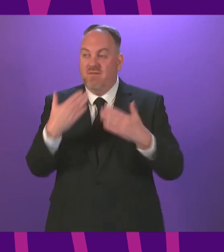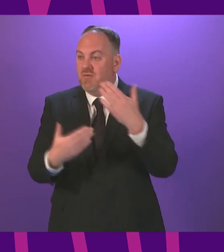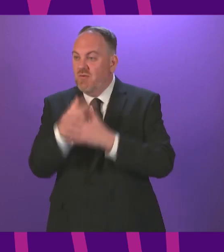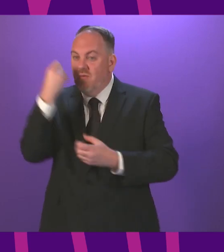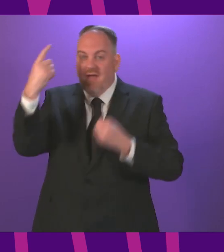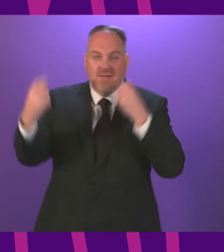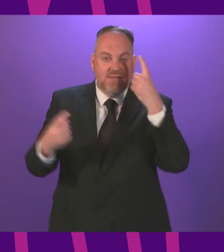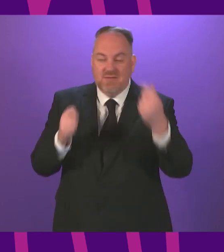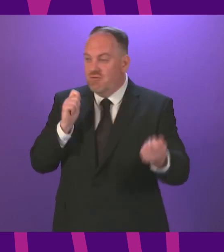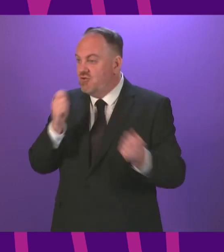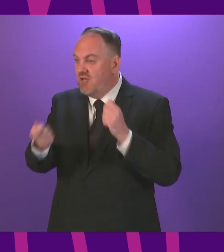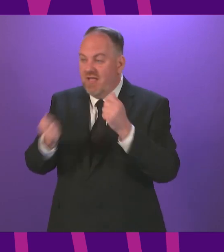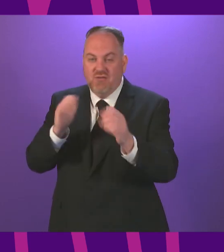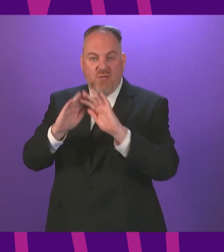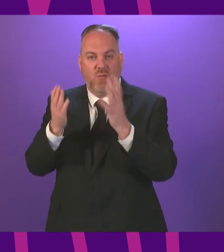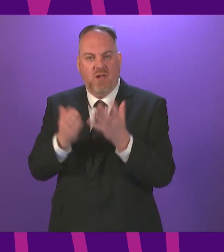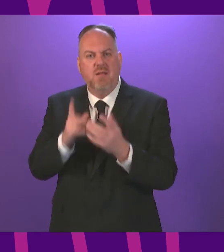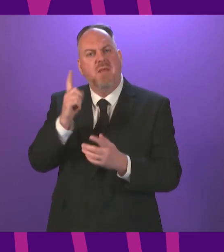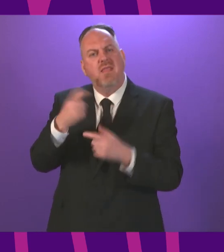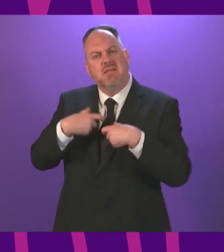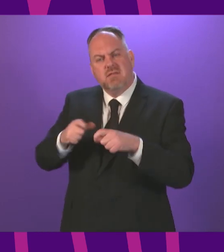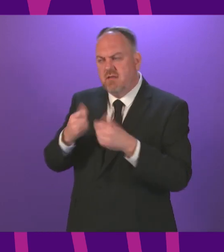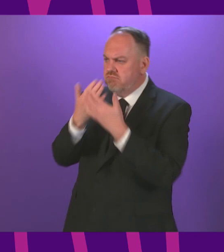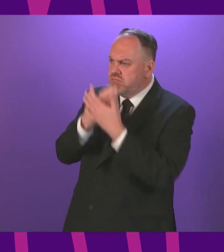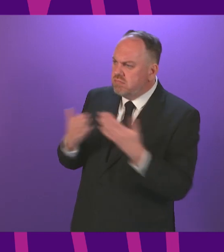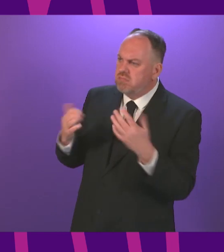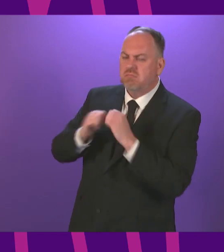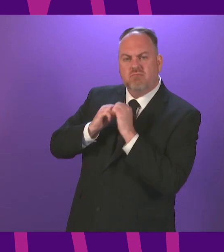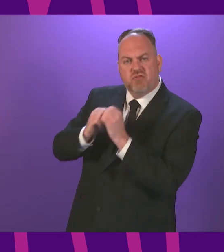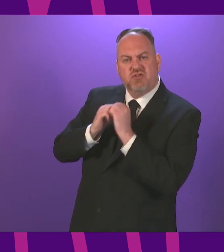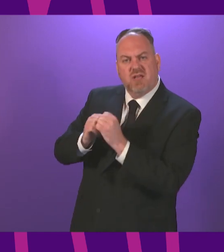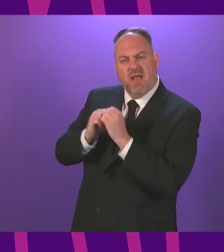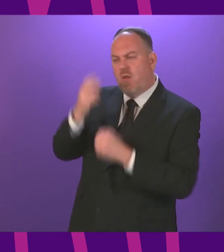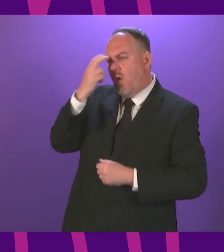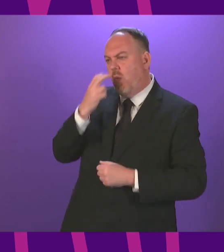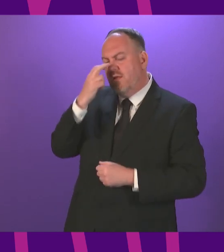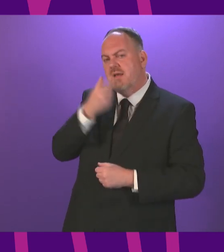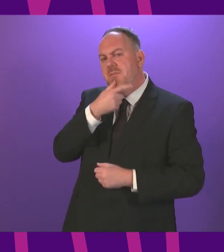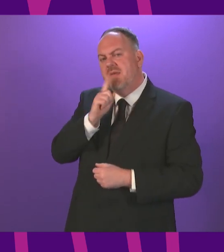course. They still owe much to those who went before, who may have lived by different values.